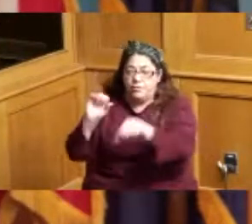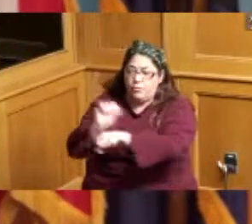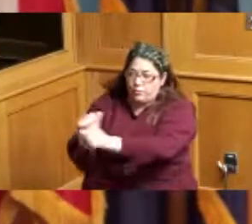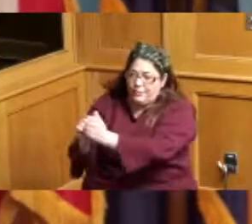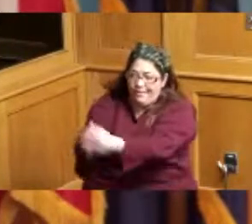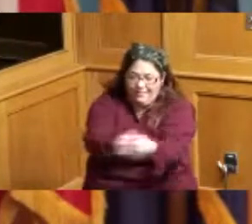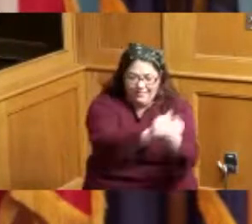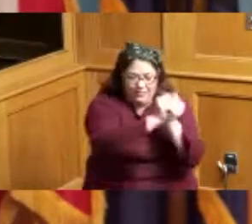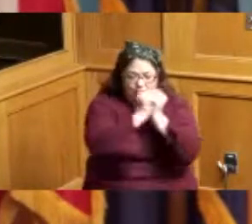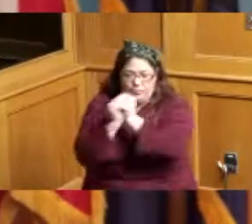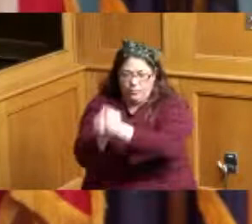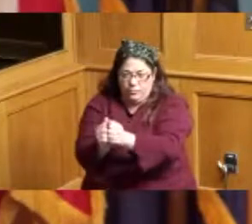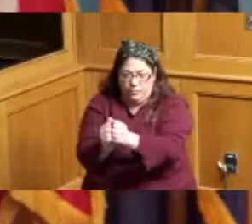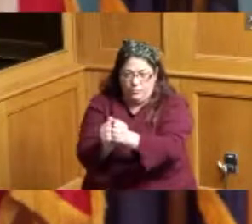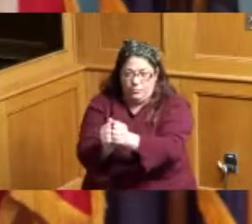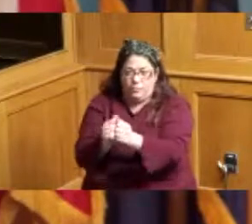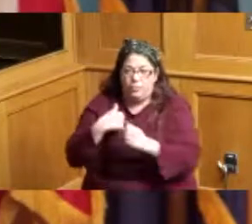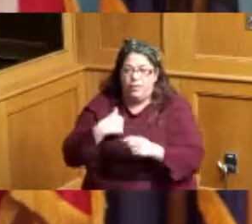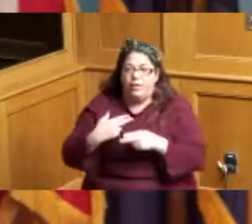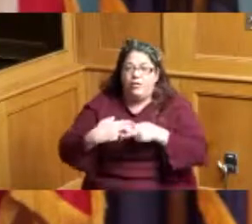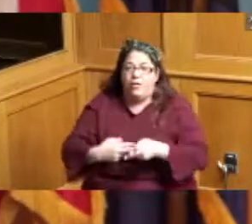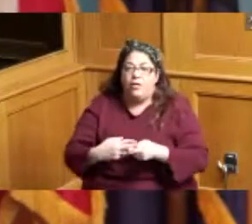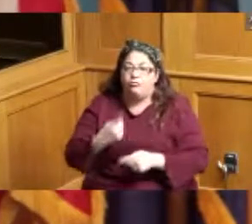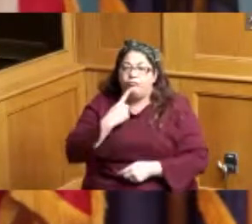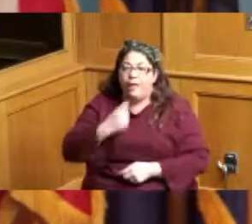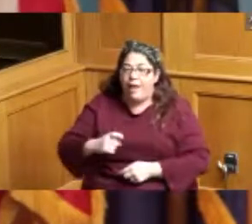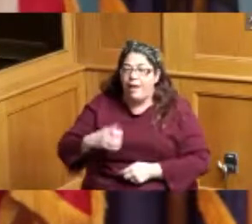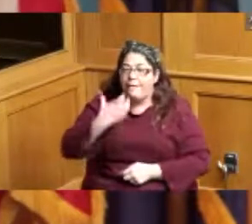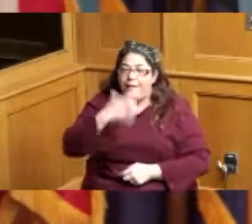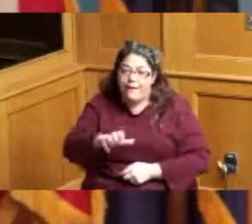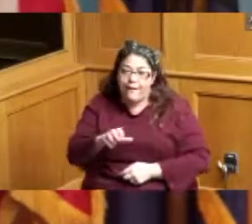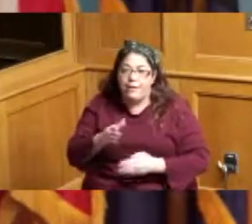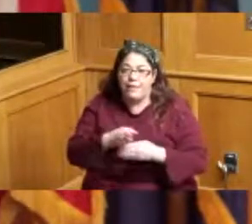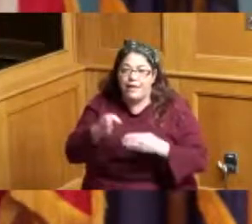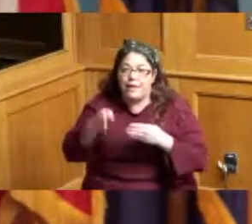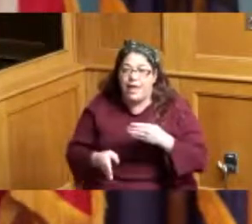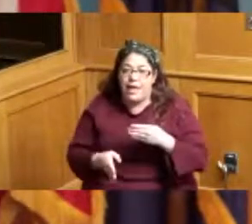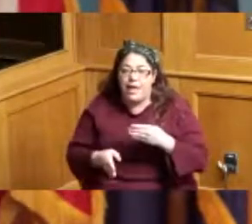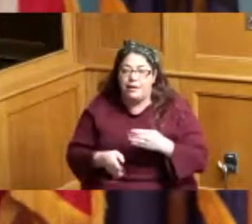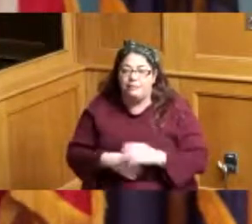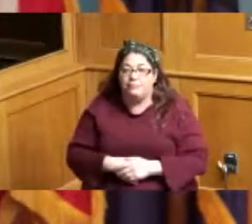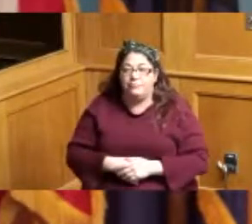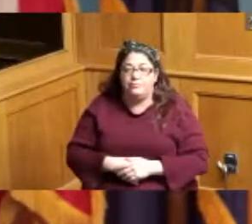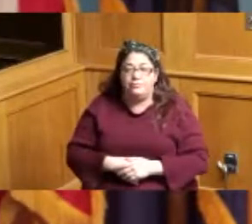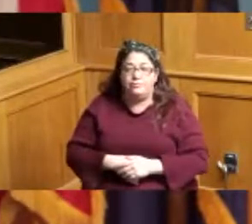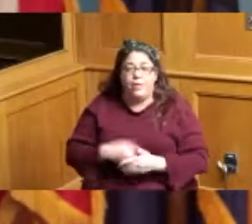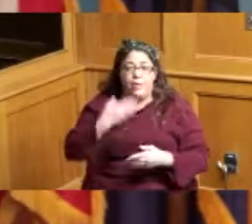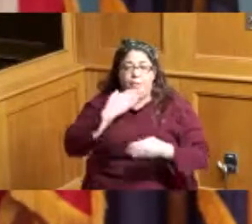and have what I call the red hot weekend we're gonna put a whole weekend together we're going